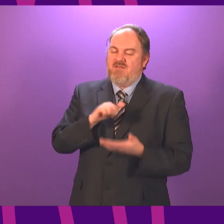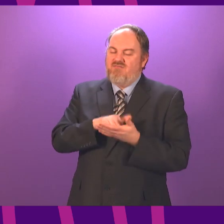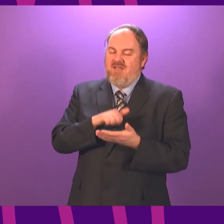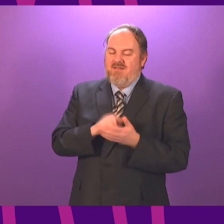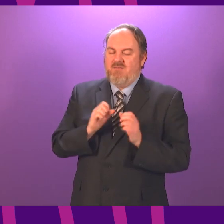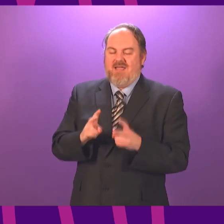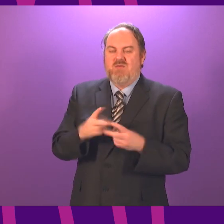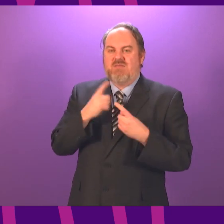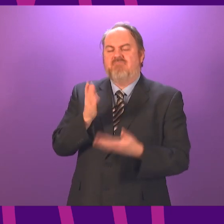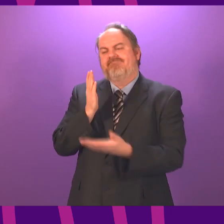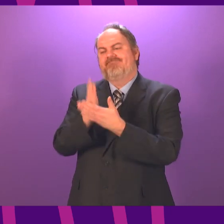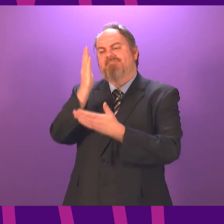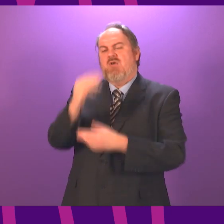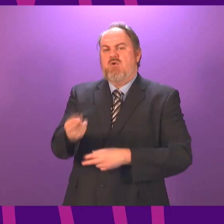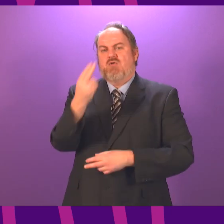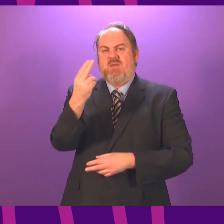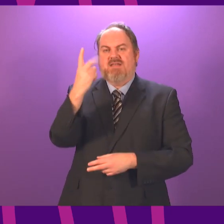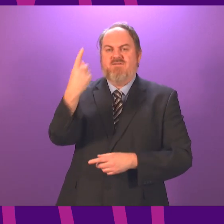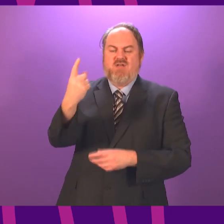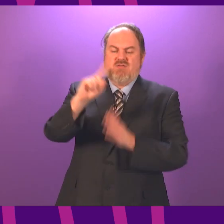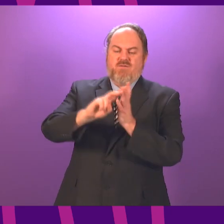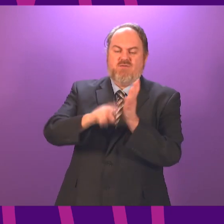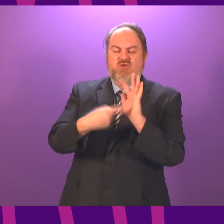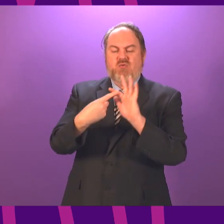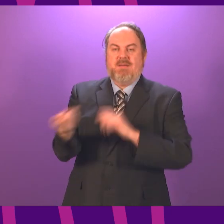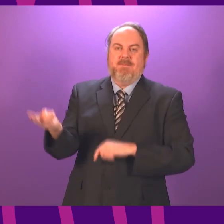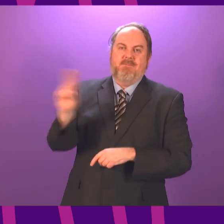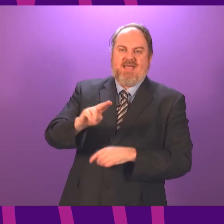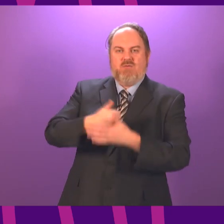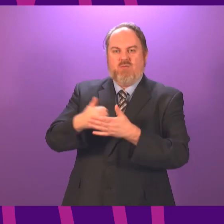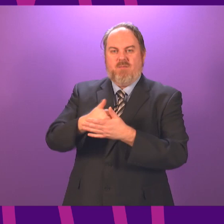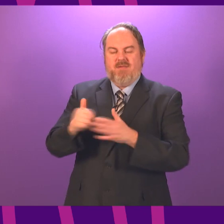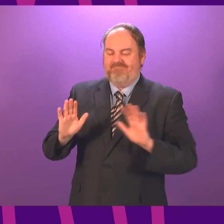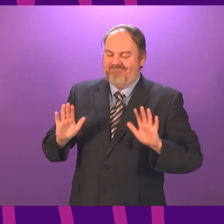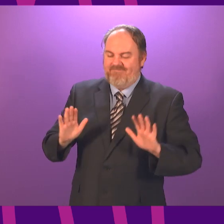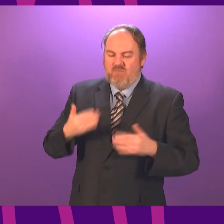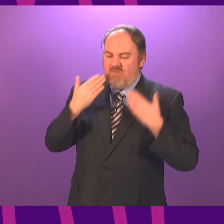that now, because we need to make sure that we have proper assessment and a proper basis